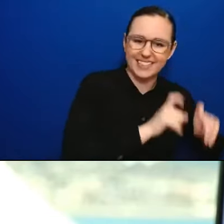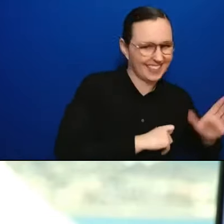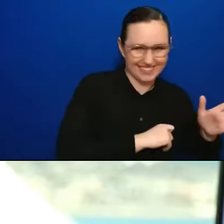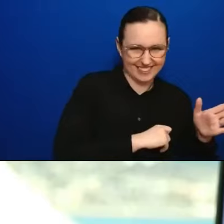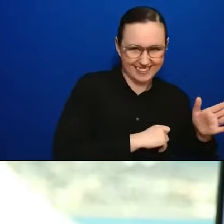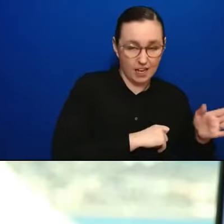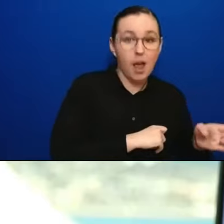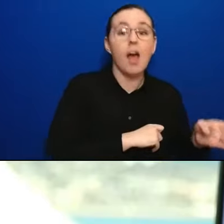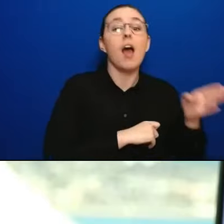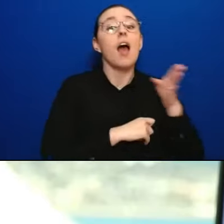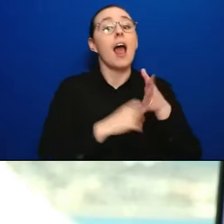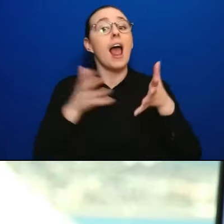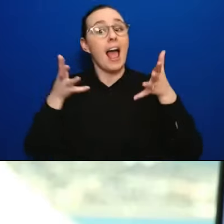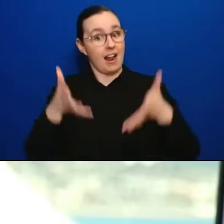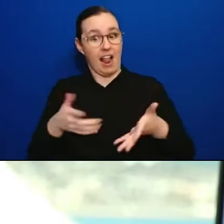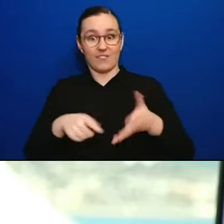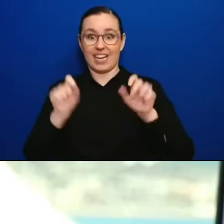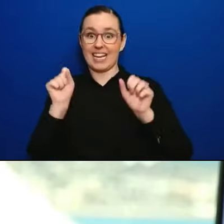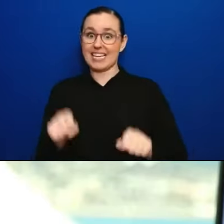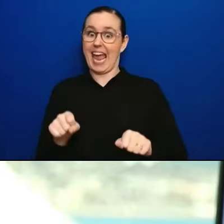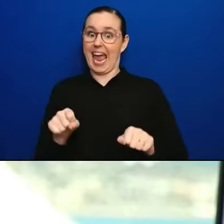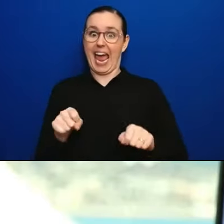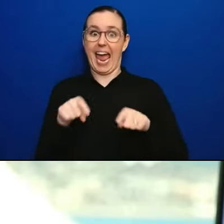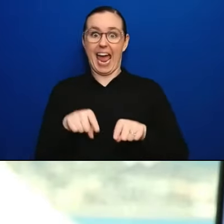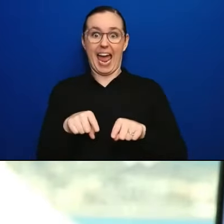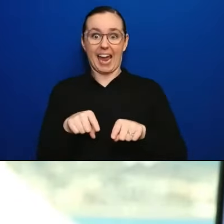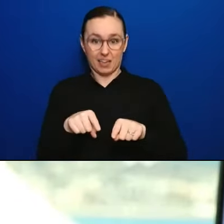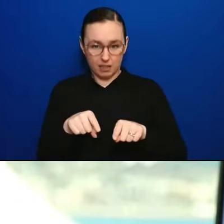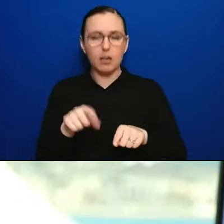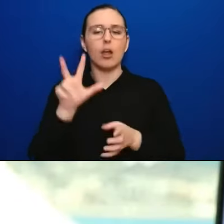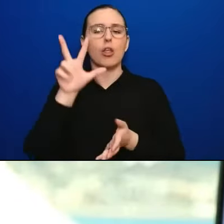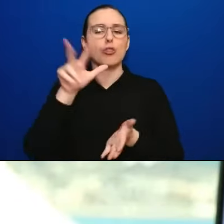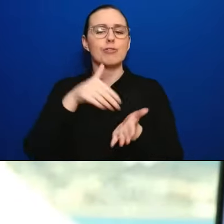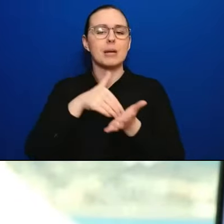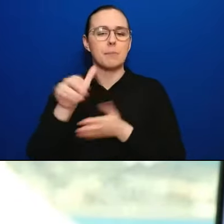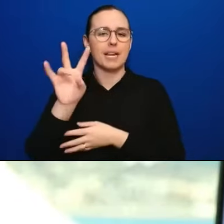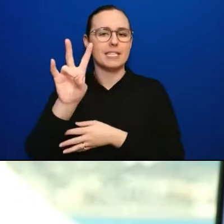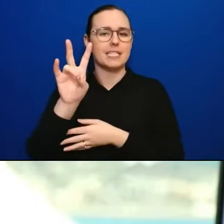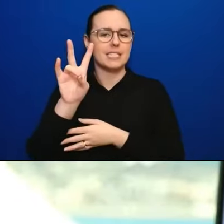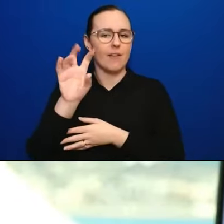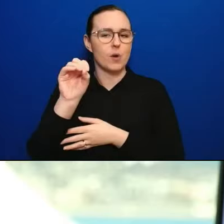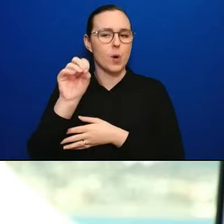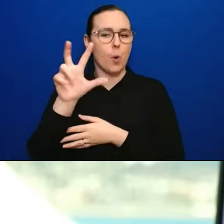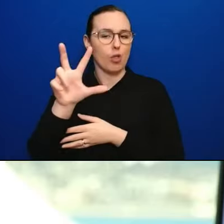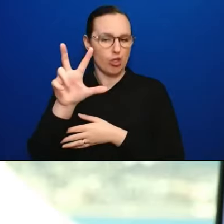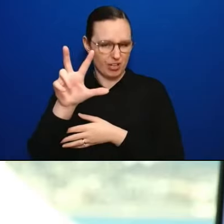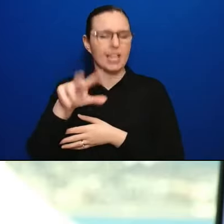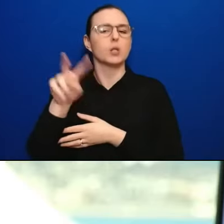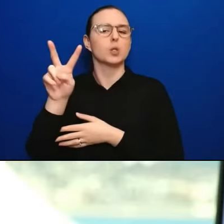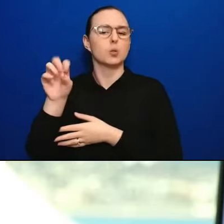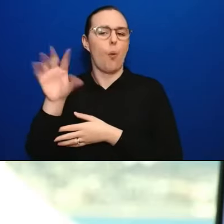these tests are not packaged suitably for takeaway or